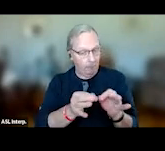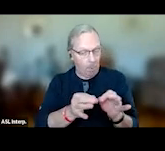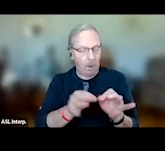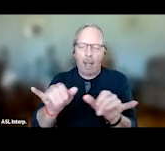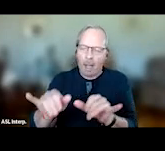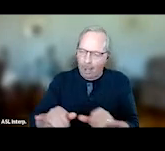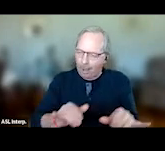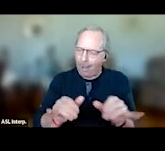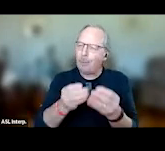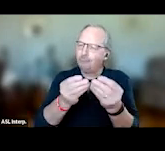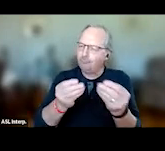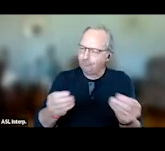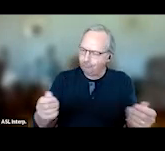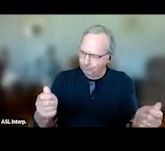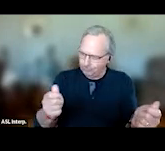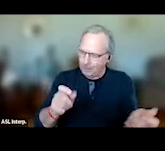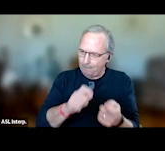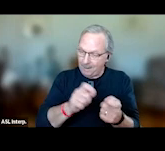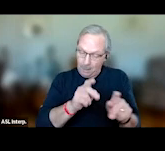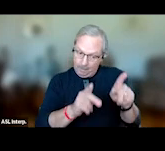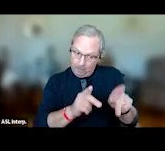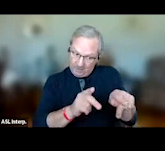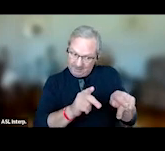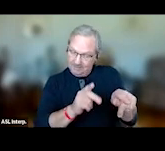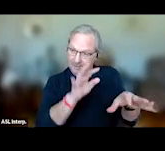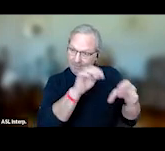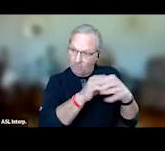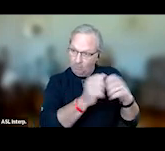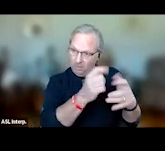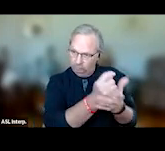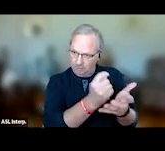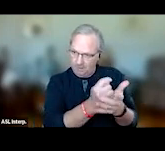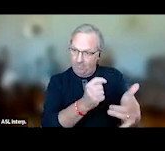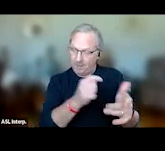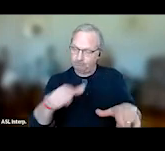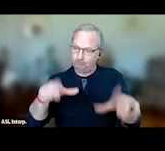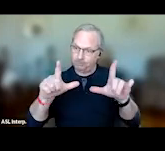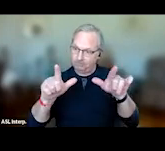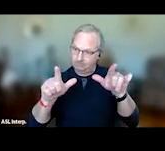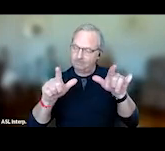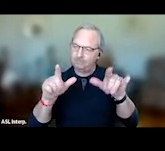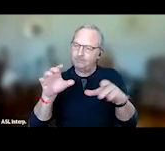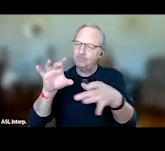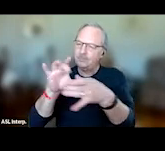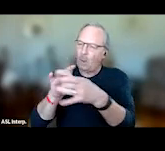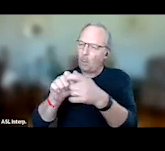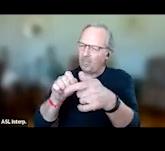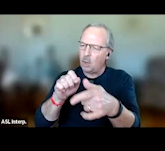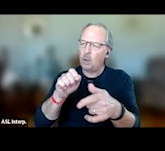particularly when individuals are in treatment. So this slide specifically pertains to research on people with schizophrenia,